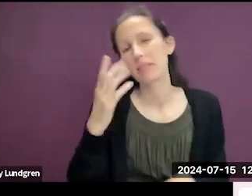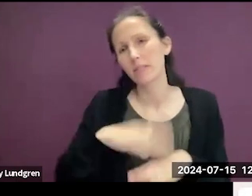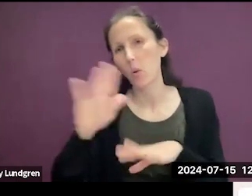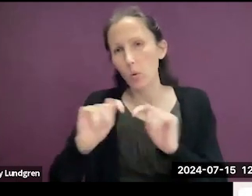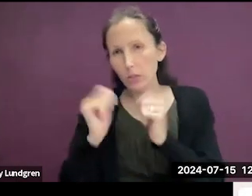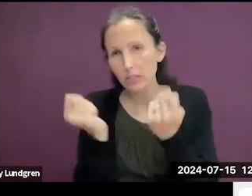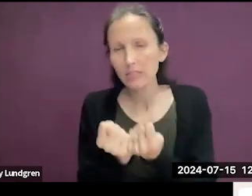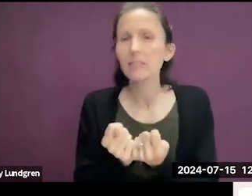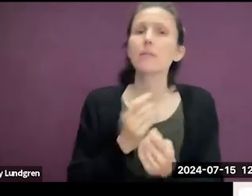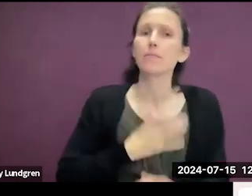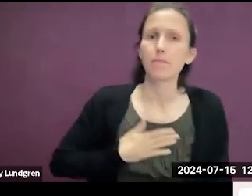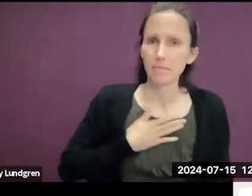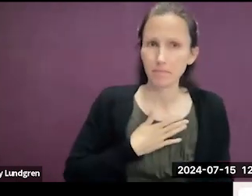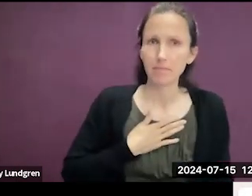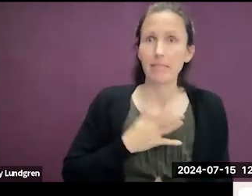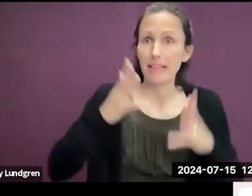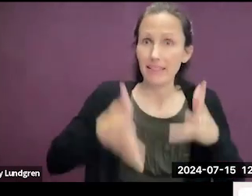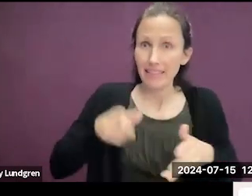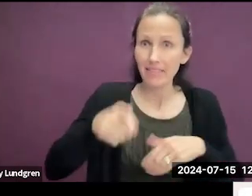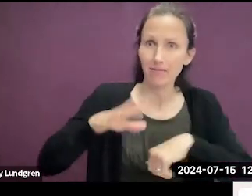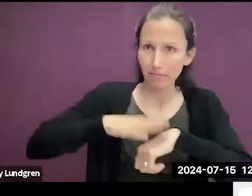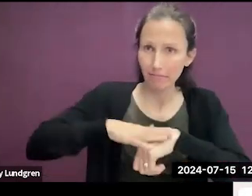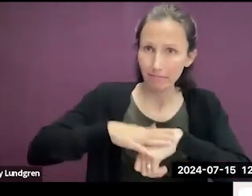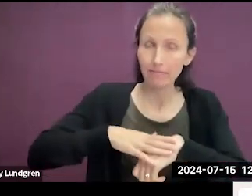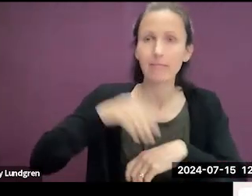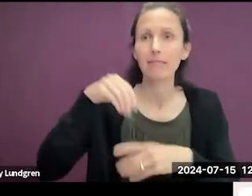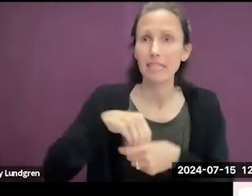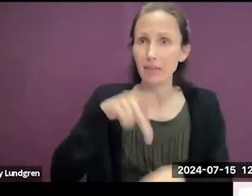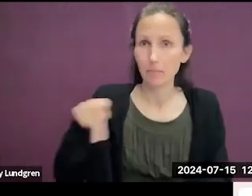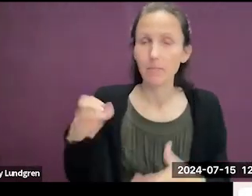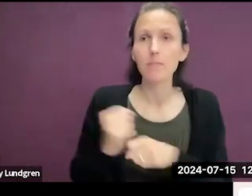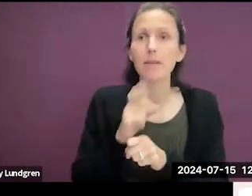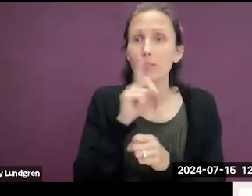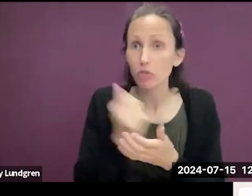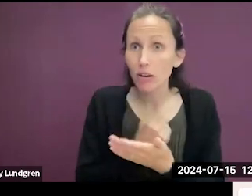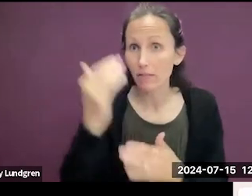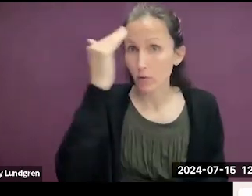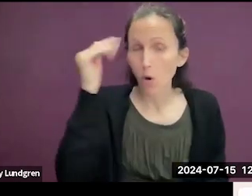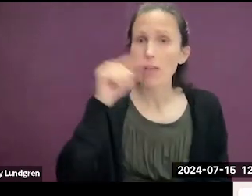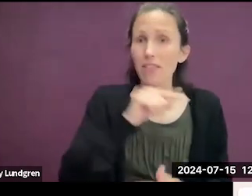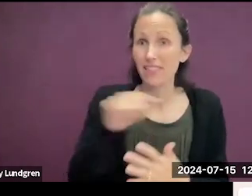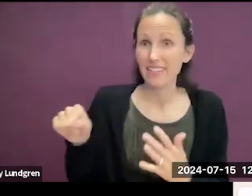please leave this accessibility notice in here so that everyone is aware that these errors were intentional,